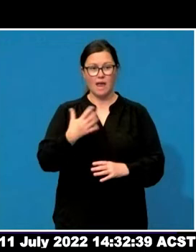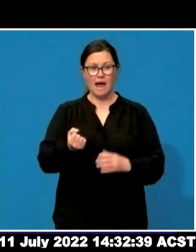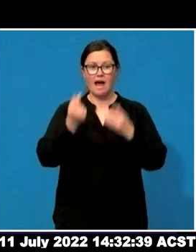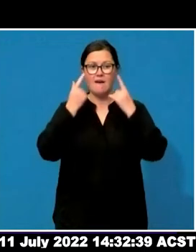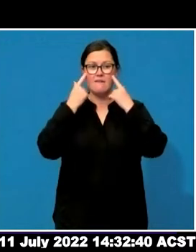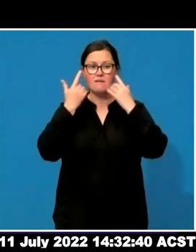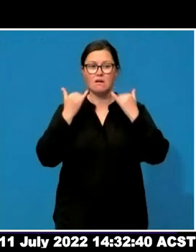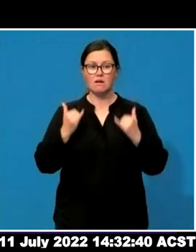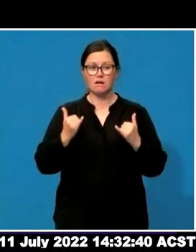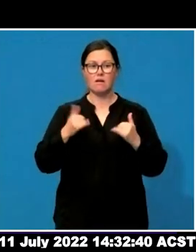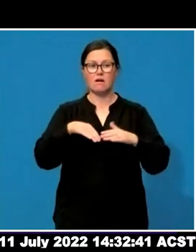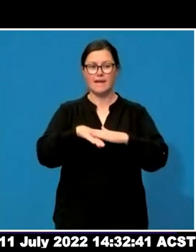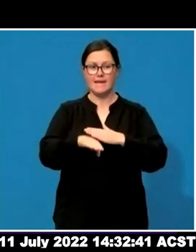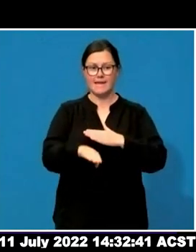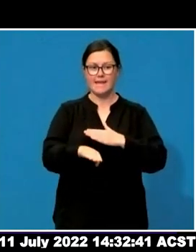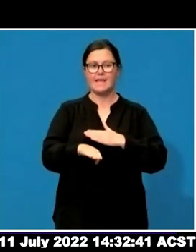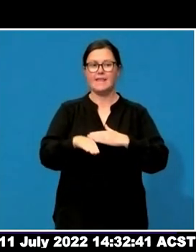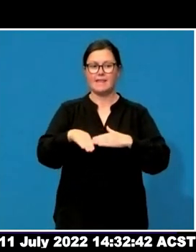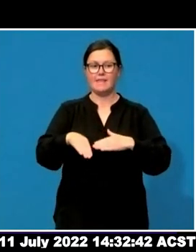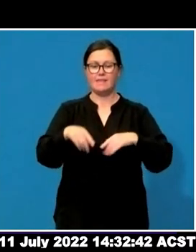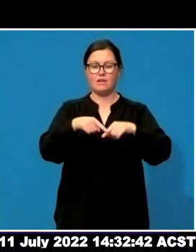opportunity to announce her appearance, and I do so now.